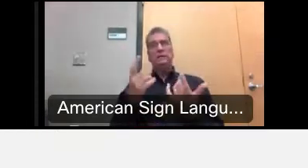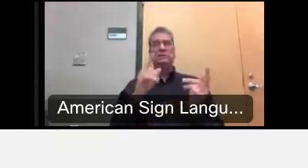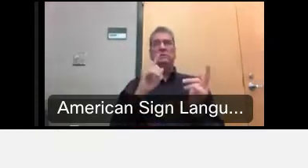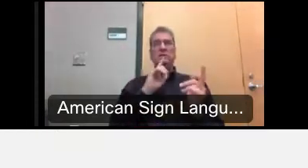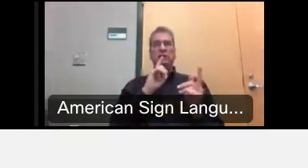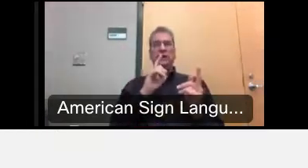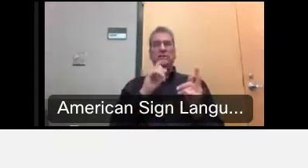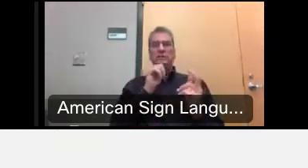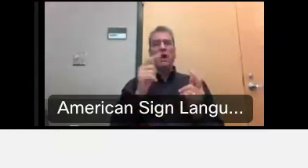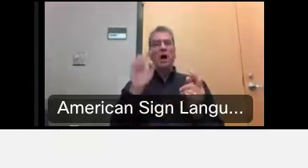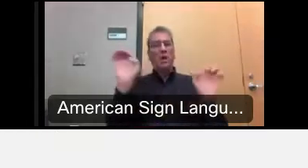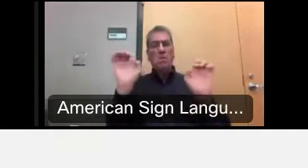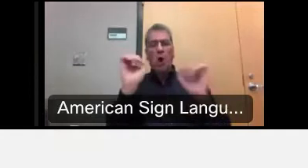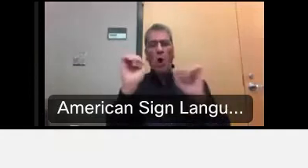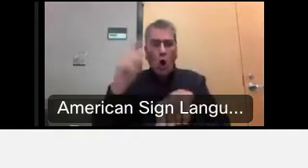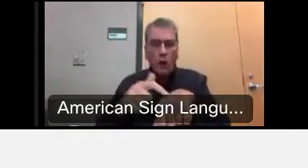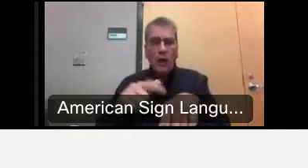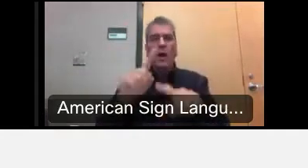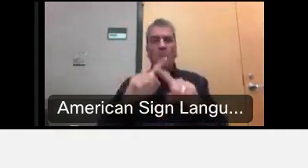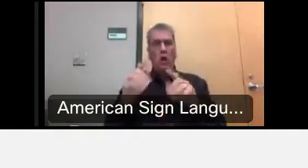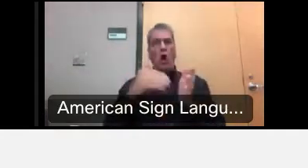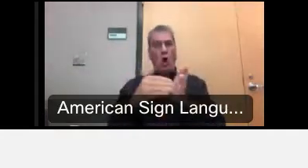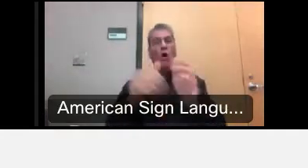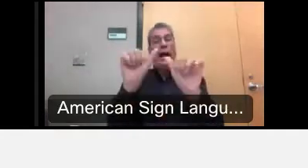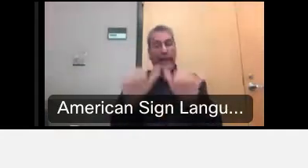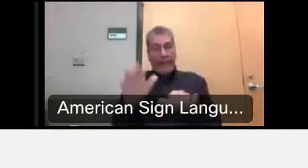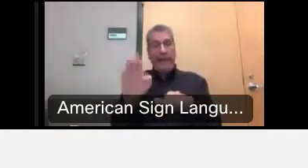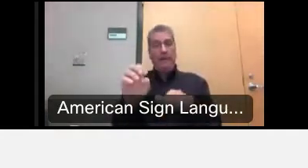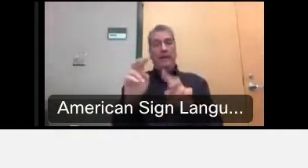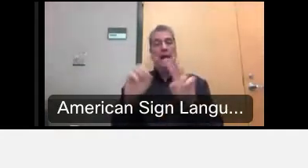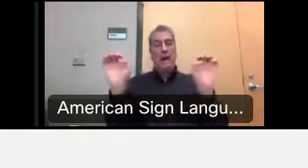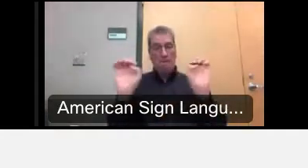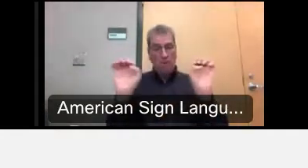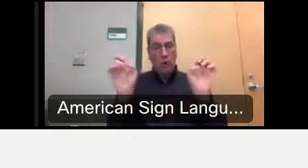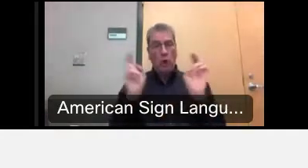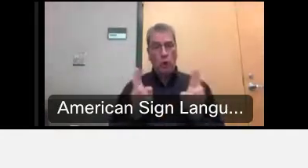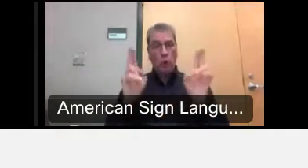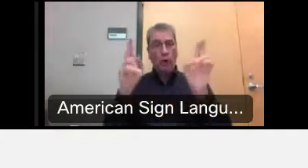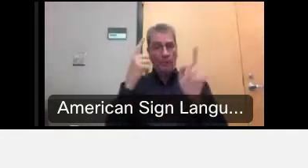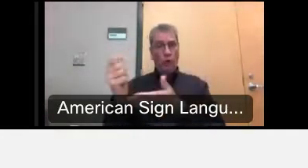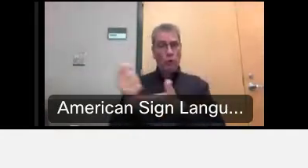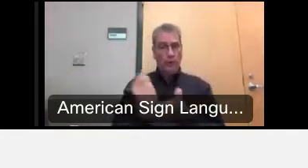urgent and necessary for lifesaving or limb saving treatments.